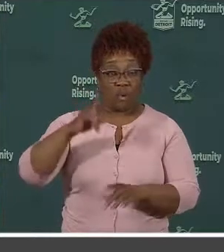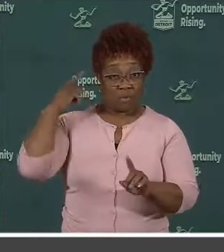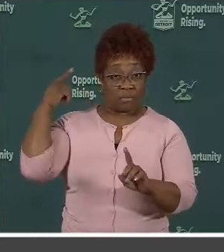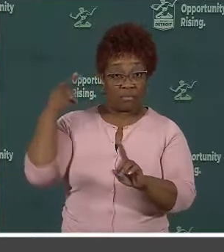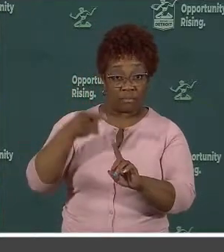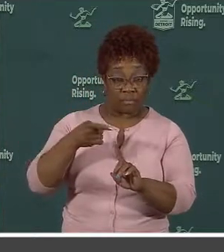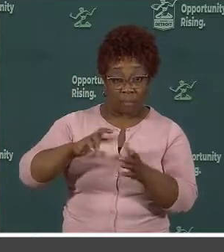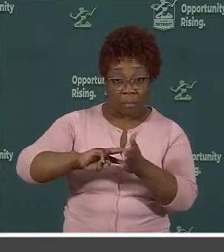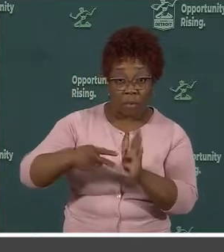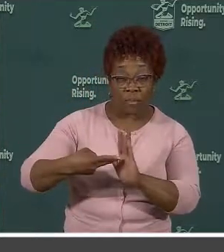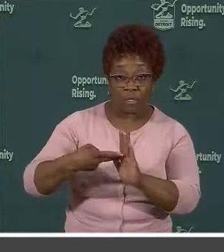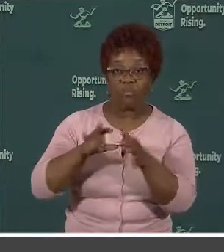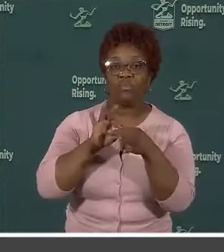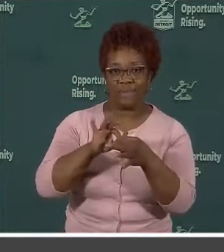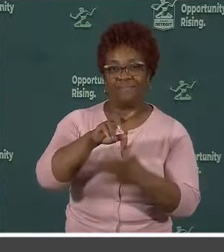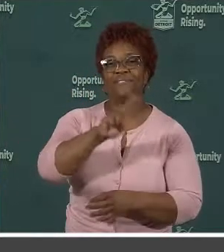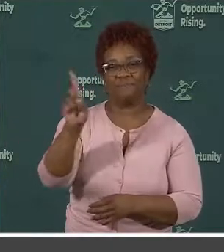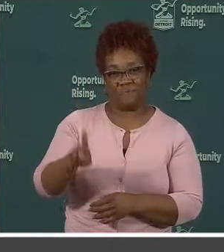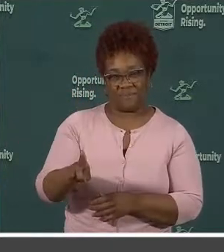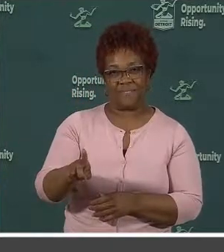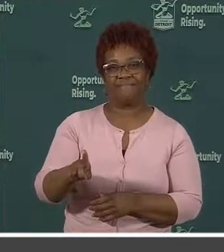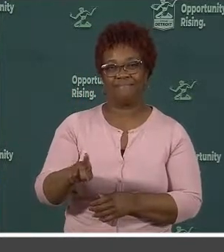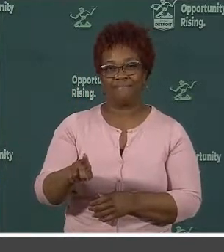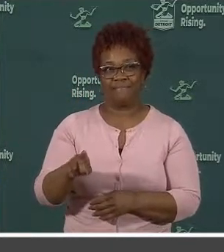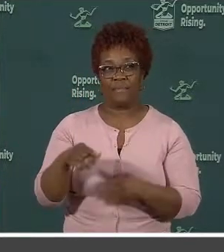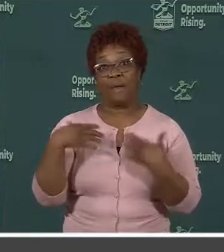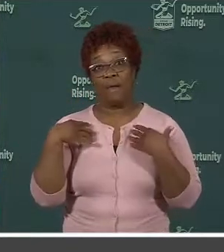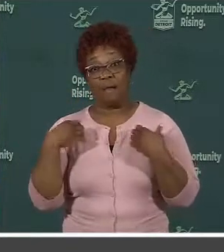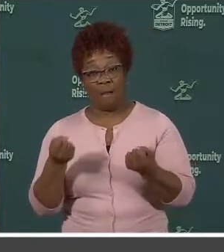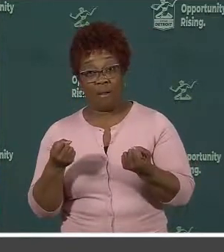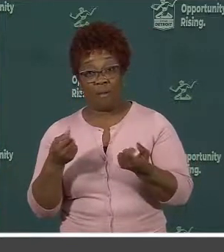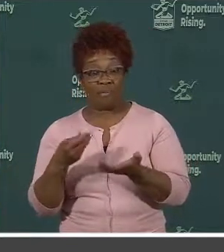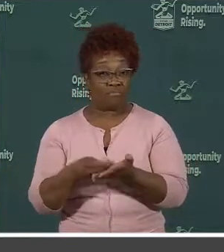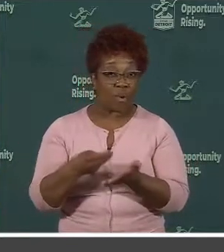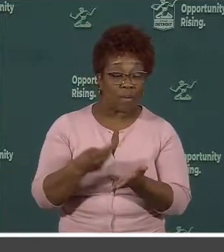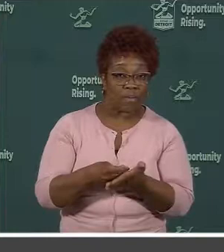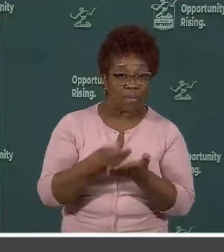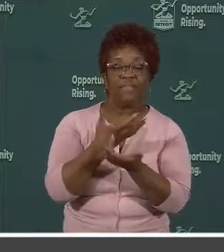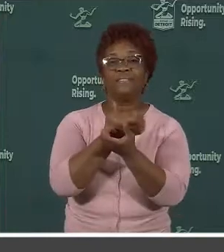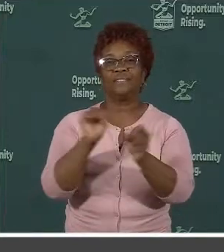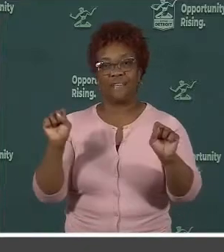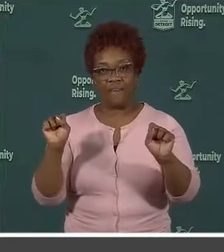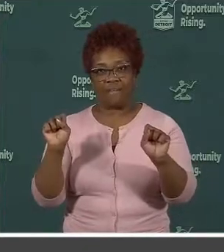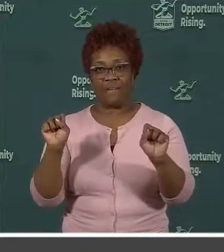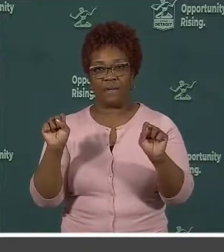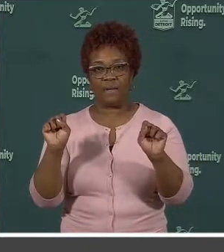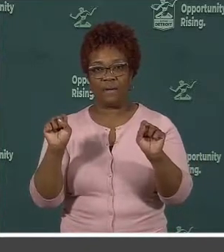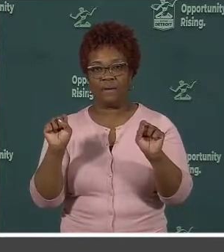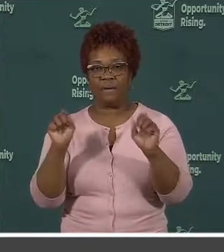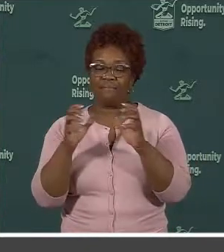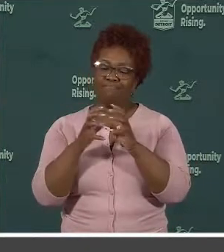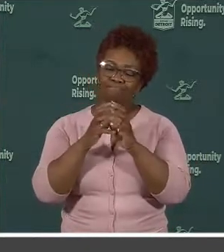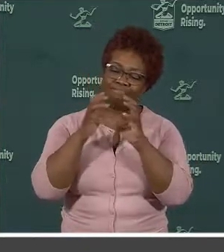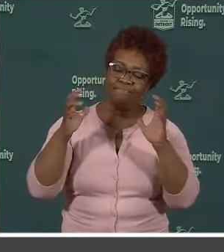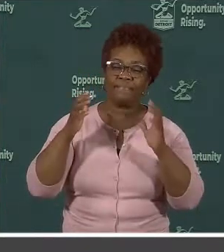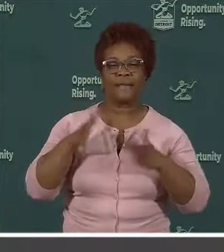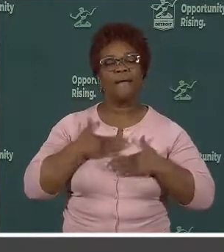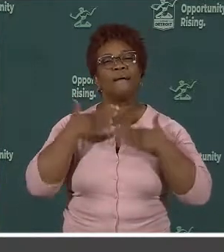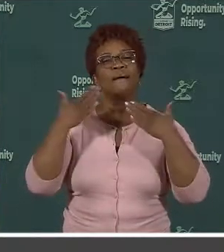CONNECTED TO DETROIT HEALTH WEALTH SAFETY AND AN ABUNDANCE OF HAPPINESS IS AVAILABLE RIGHT